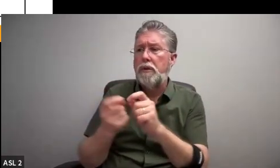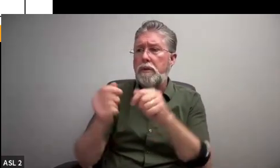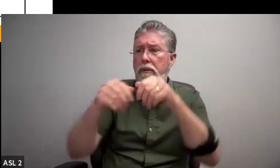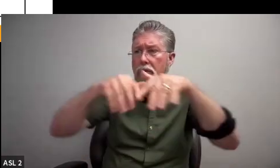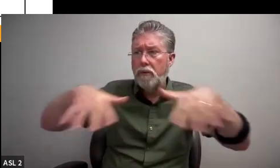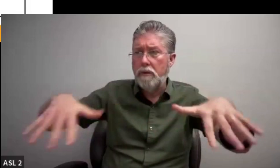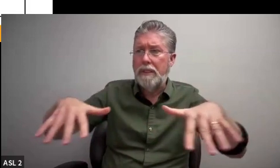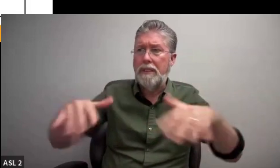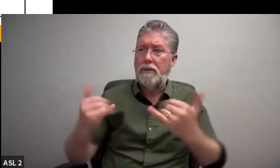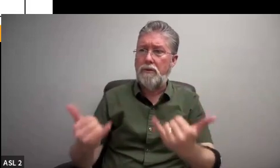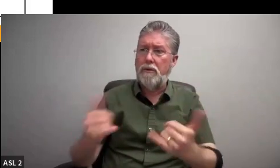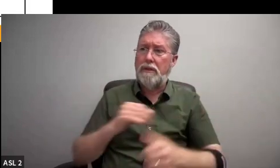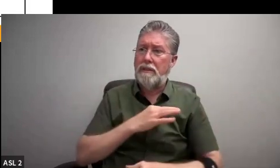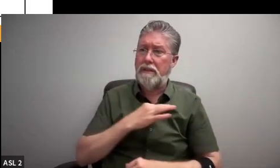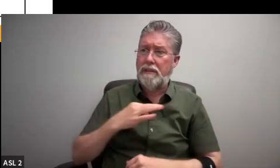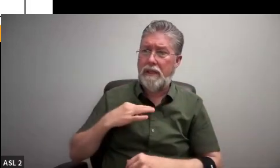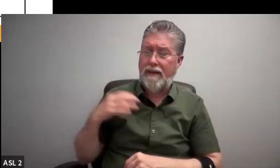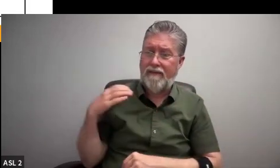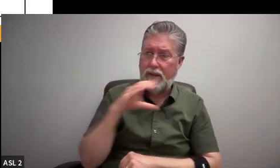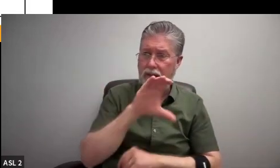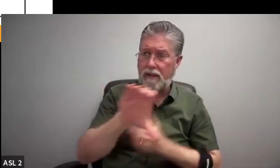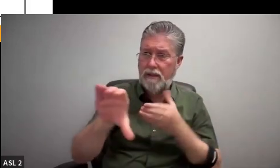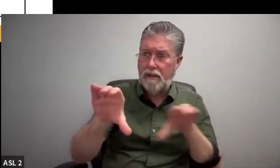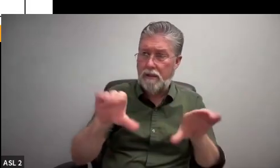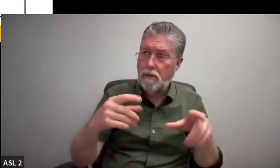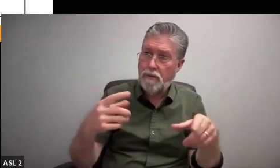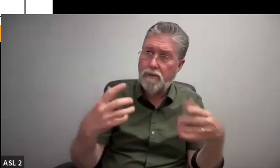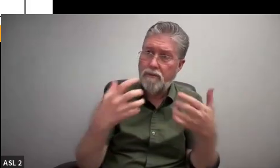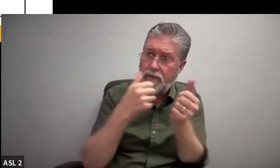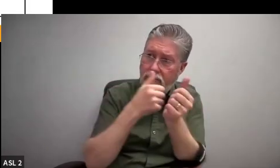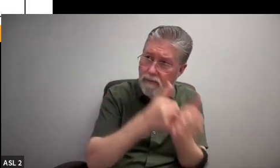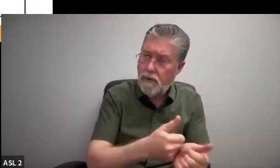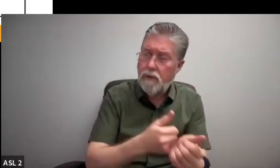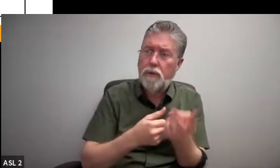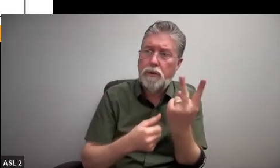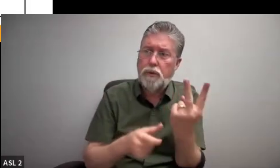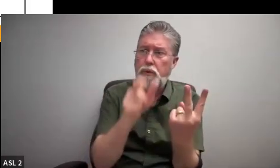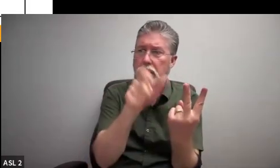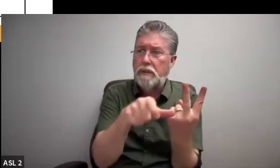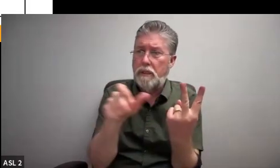staffing assignments in order to comply with these two sections. They're explaining that the